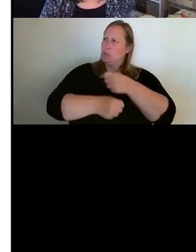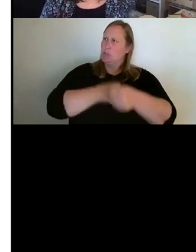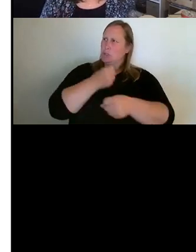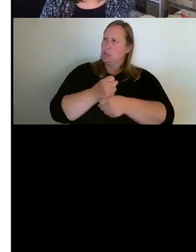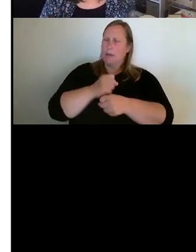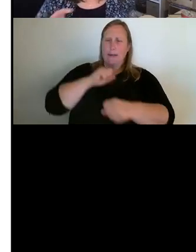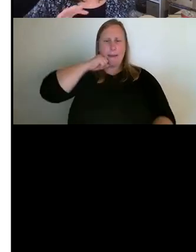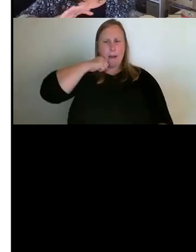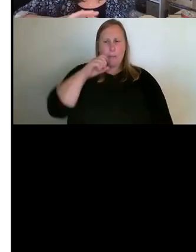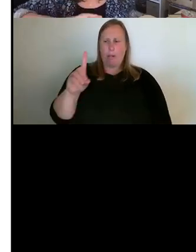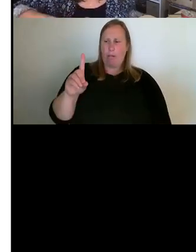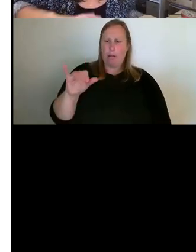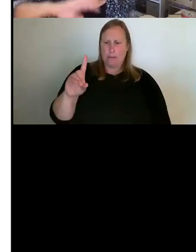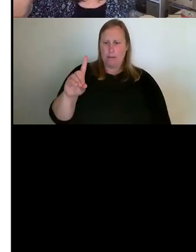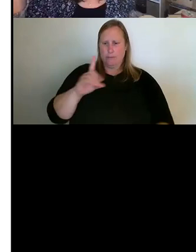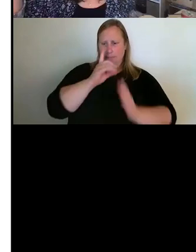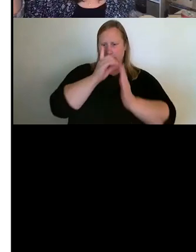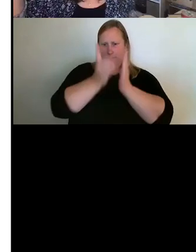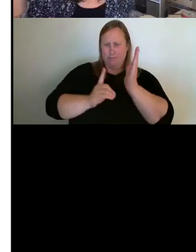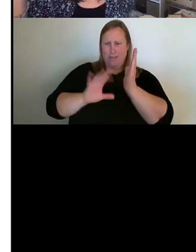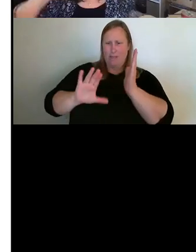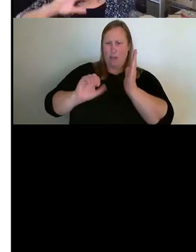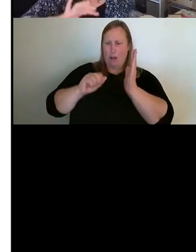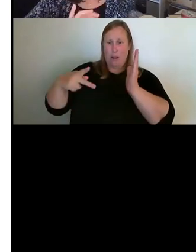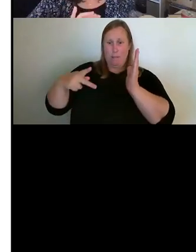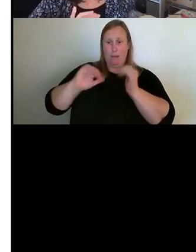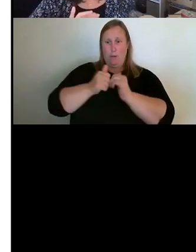a design of how their apps opened and closed and they